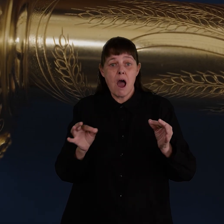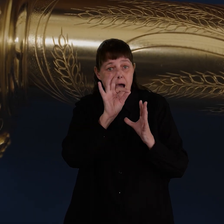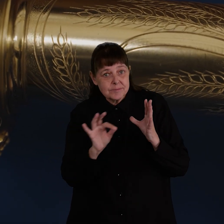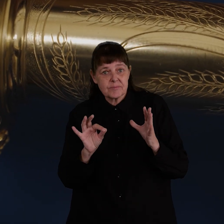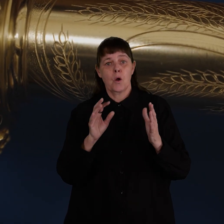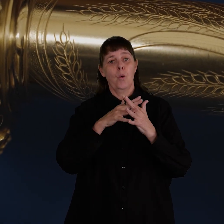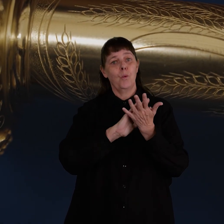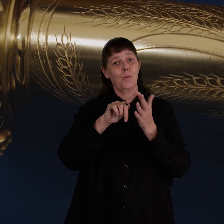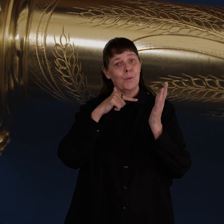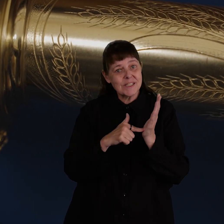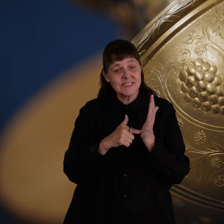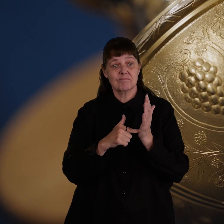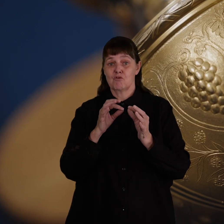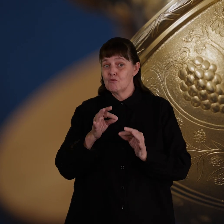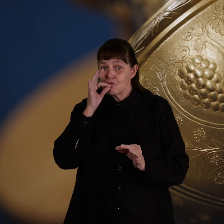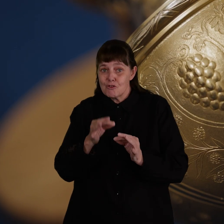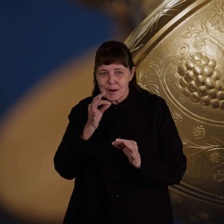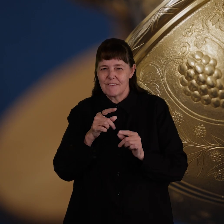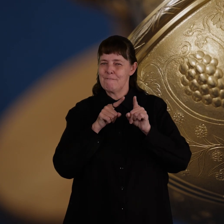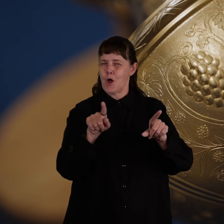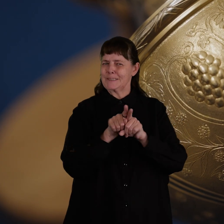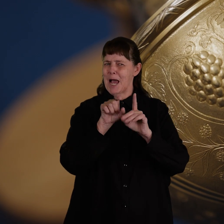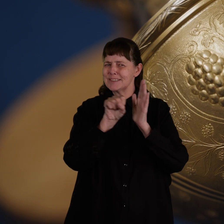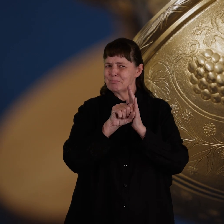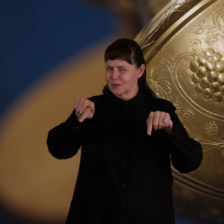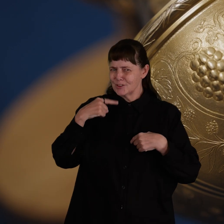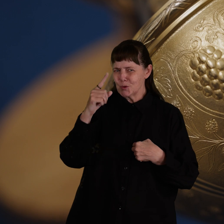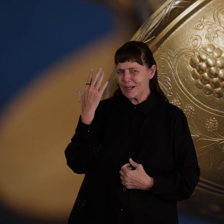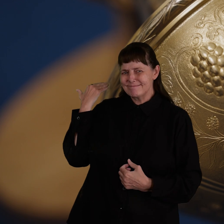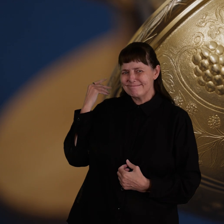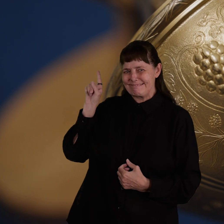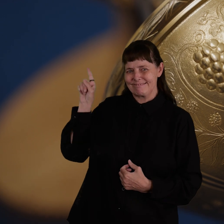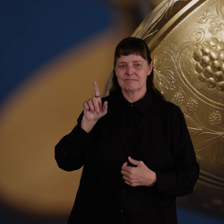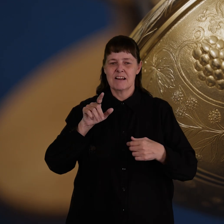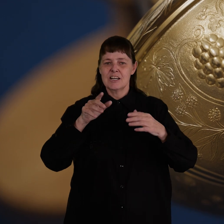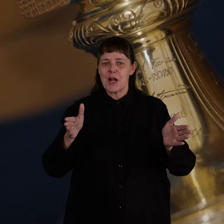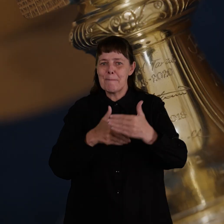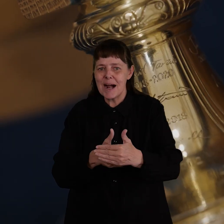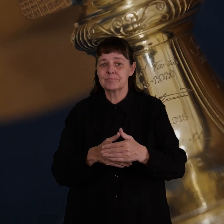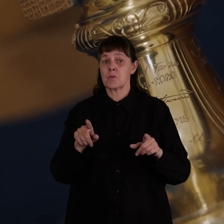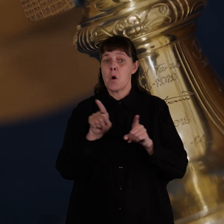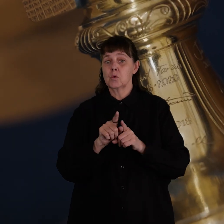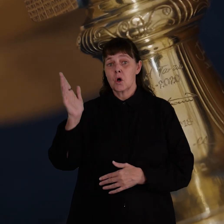and grape motifs to follow on the symbolism that we saw in the chamber. It also engraved speakers